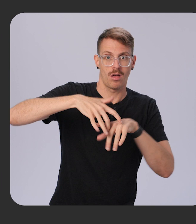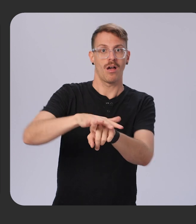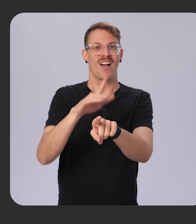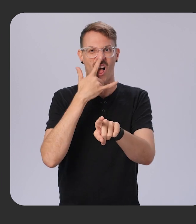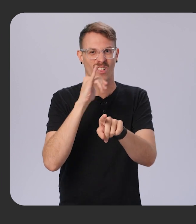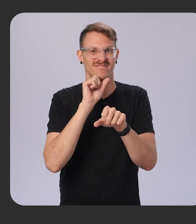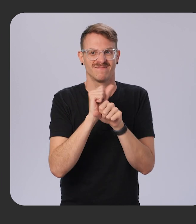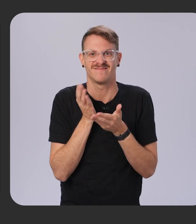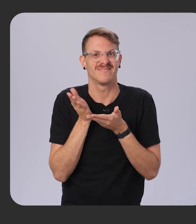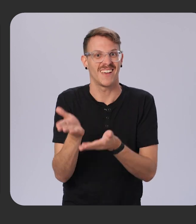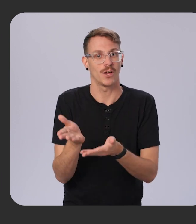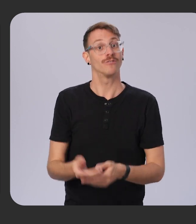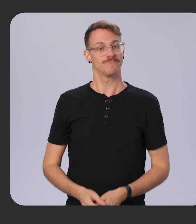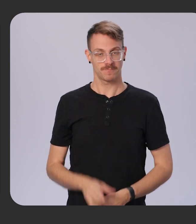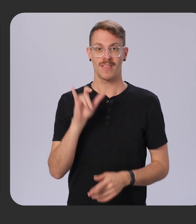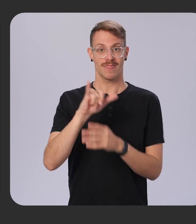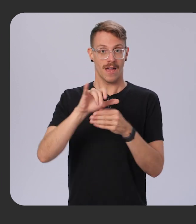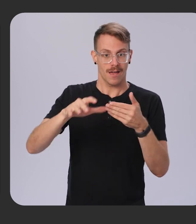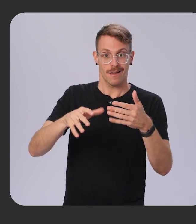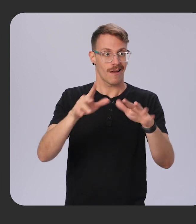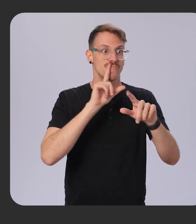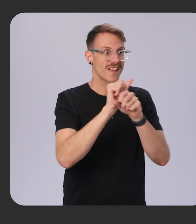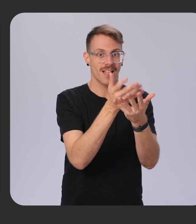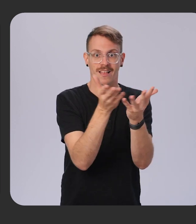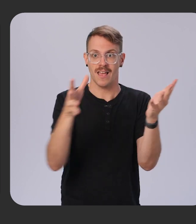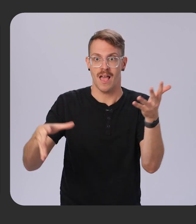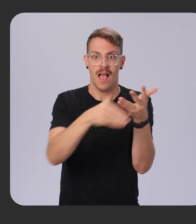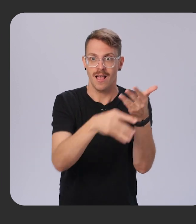This augmentation of reality allows apps to show information